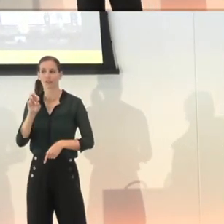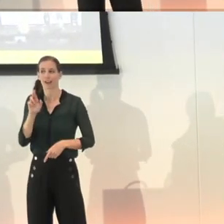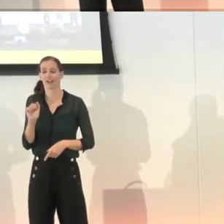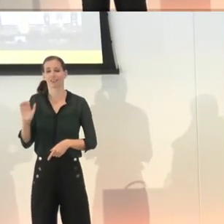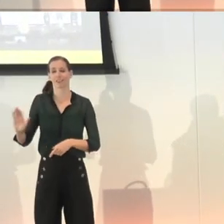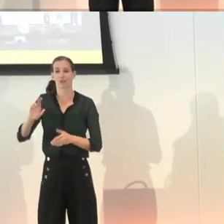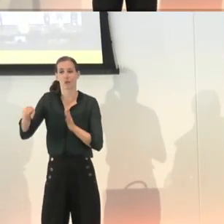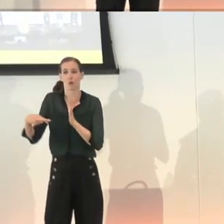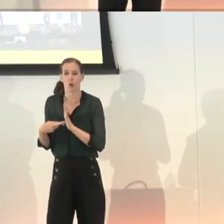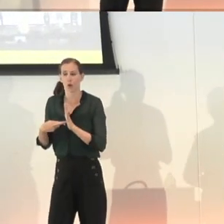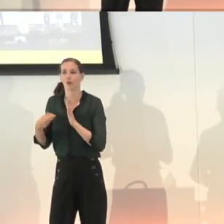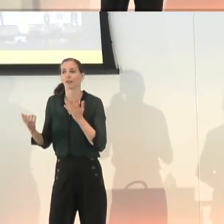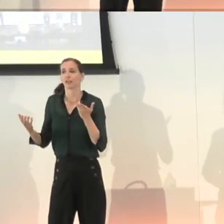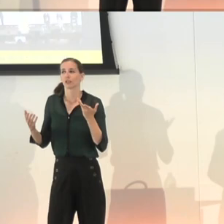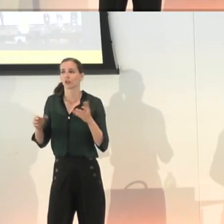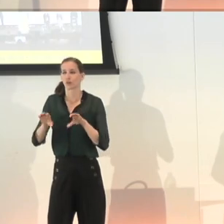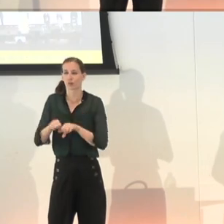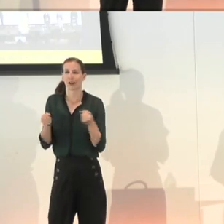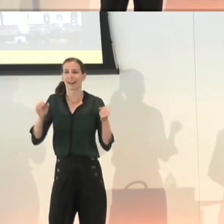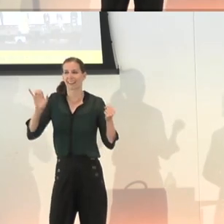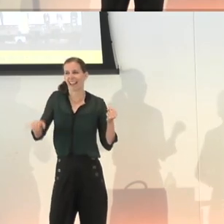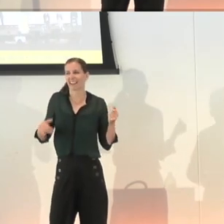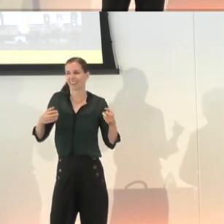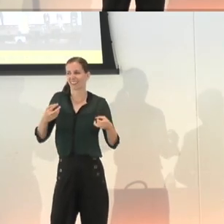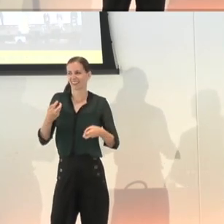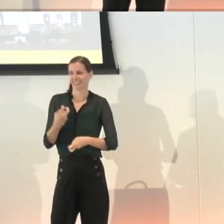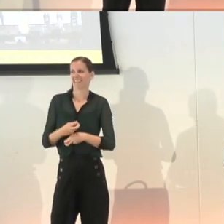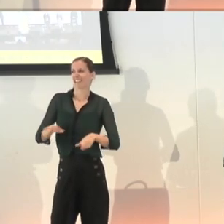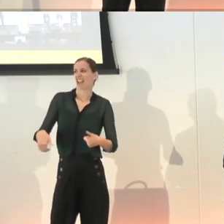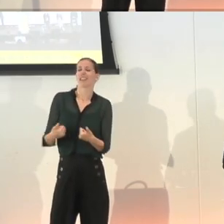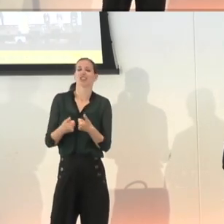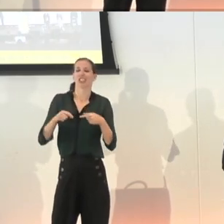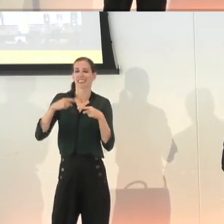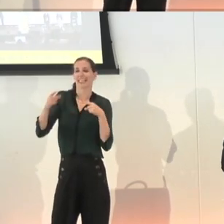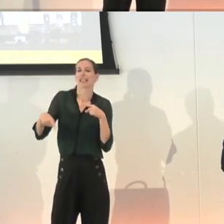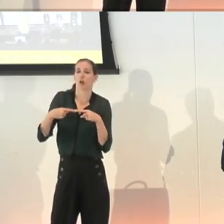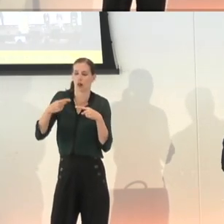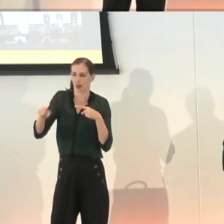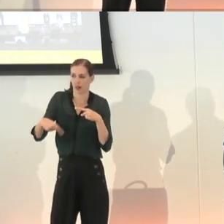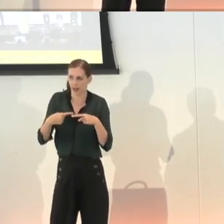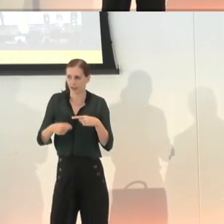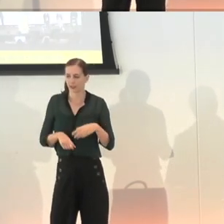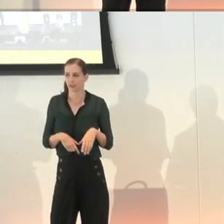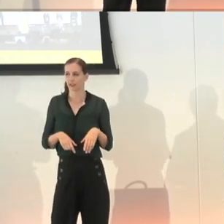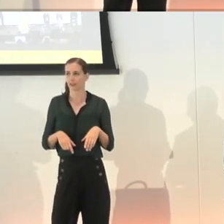particular cycle that I want Tabitha to talk about for a moment is exciting.